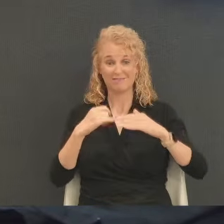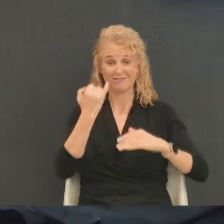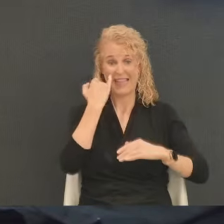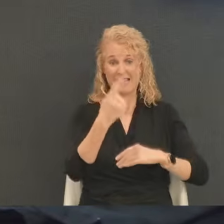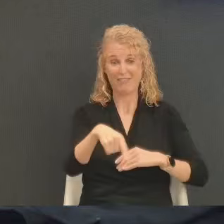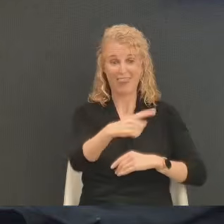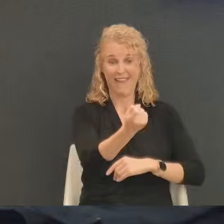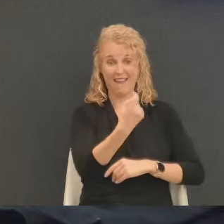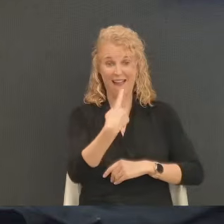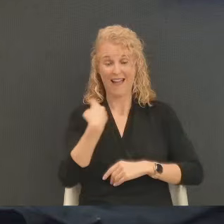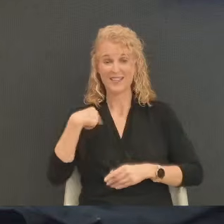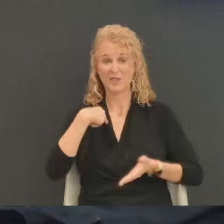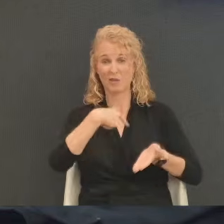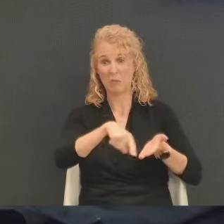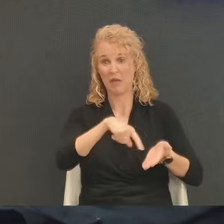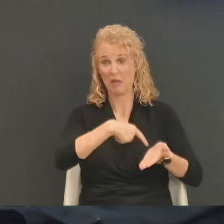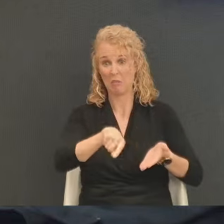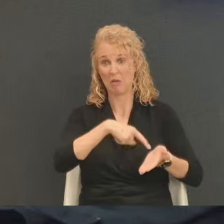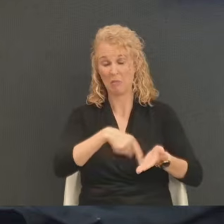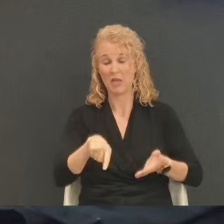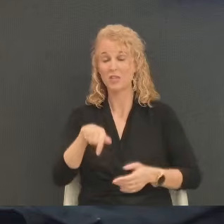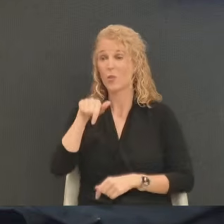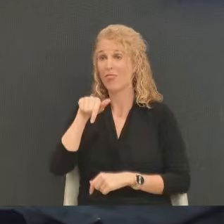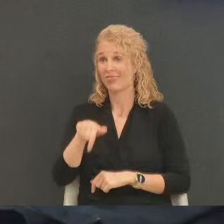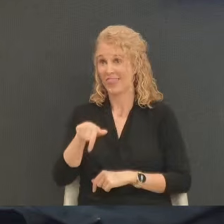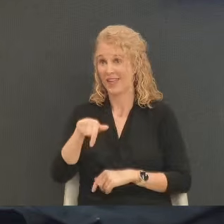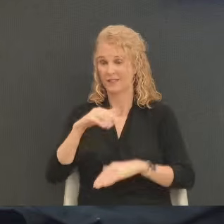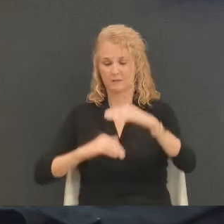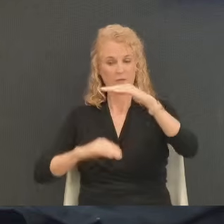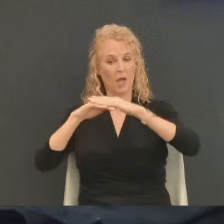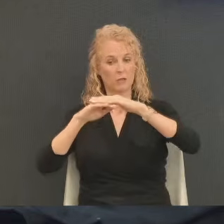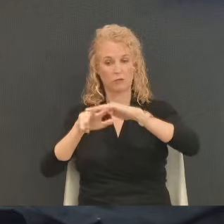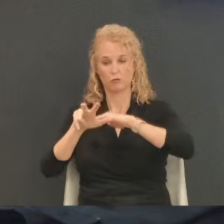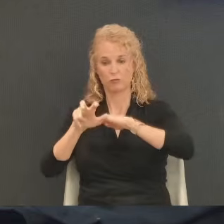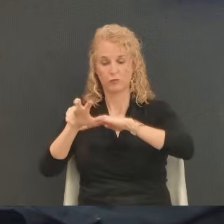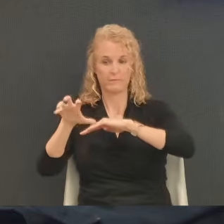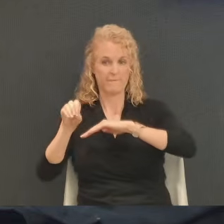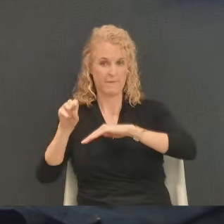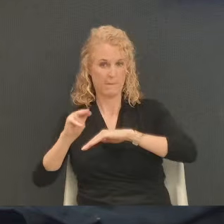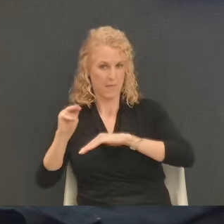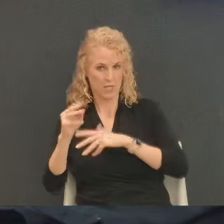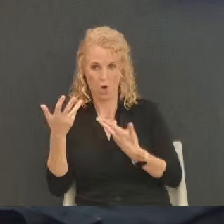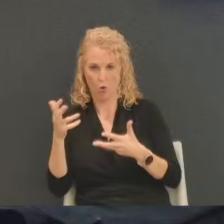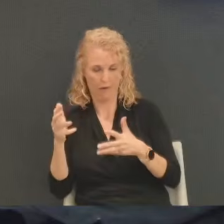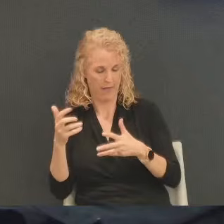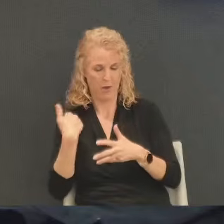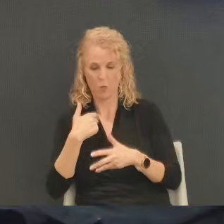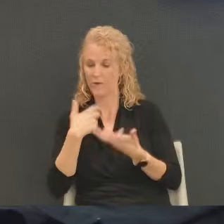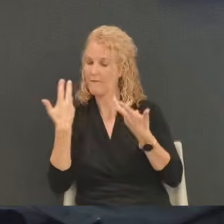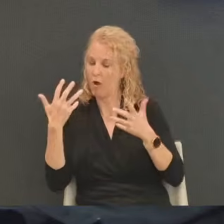the Bengals. And so this is under that limited liability cap. And it is part of the budget that